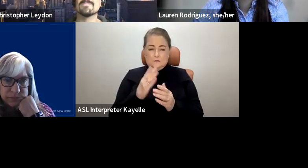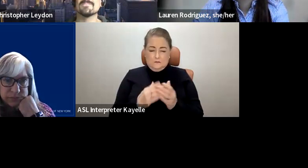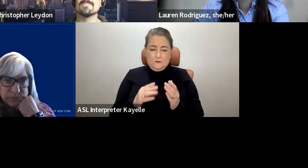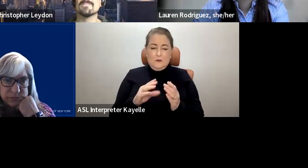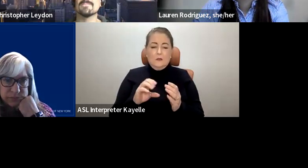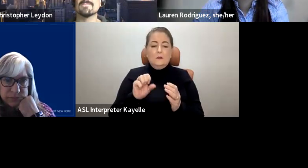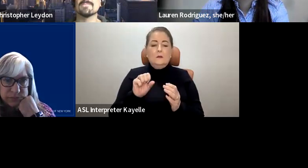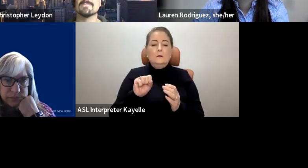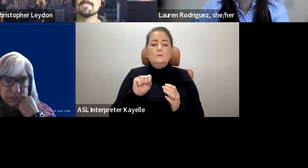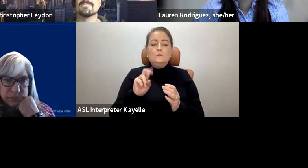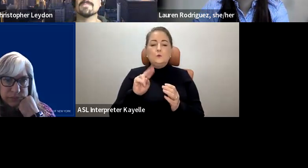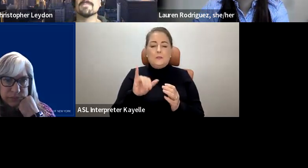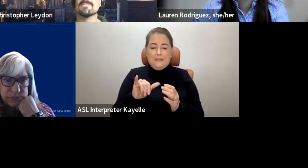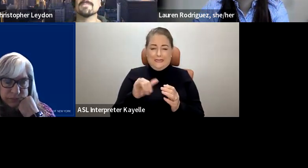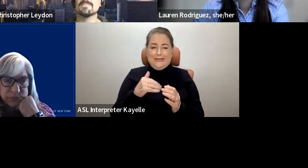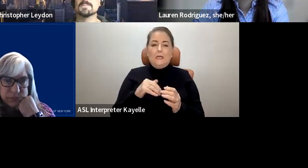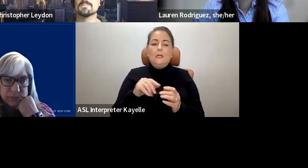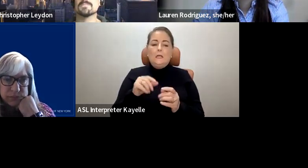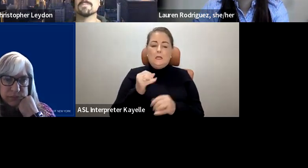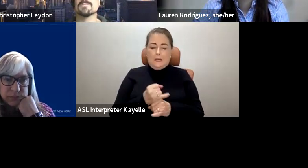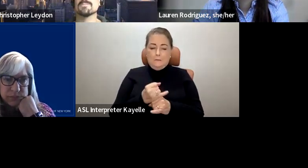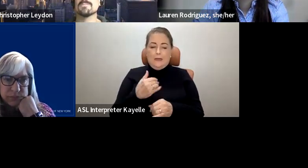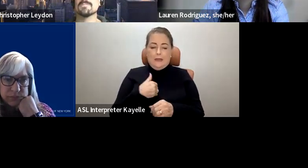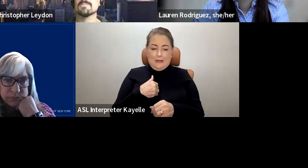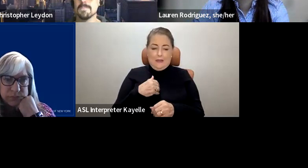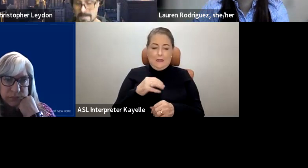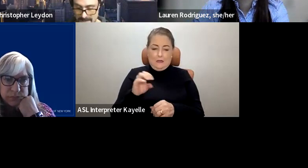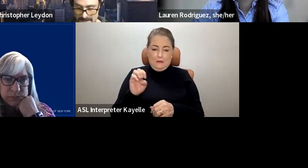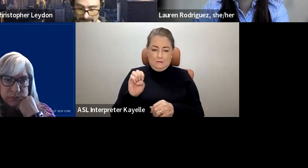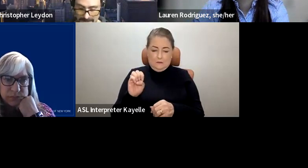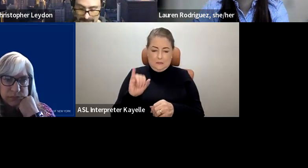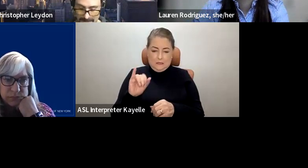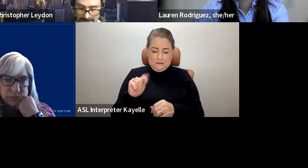campuses who have full time EIT officers. Again, it is a